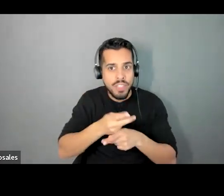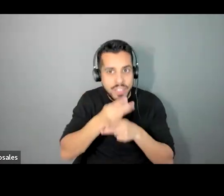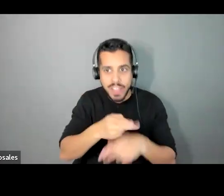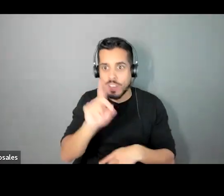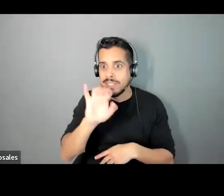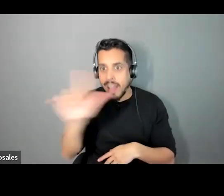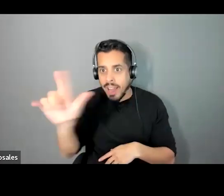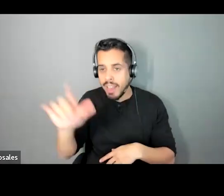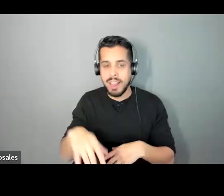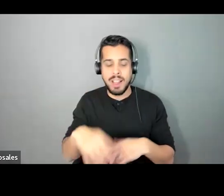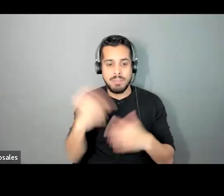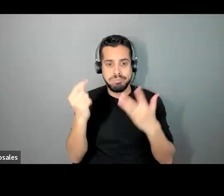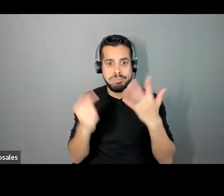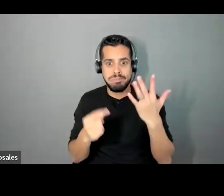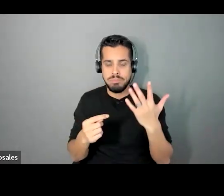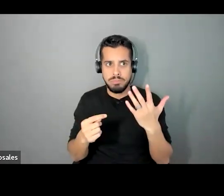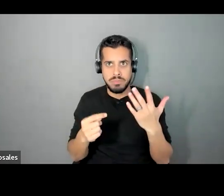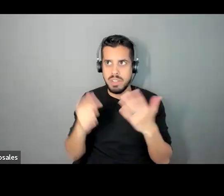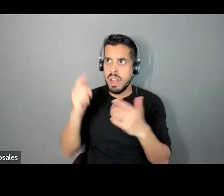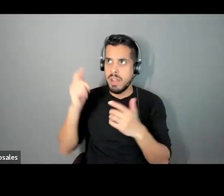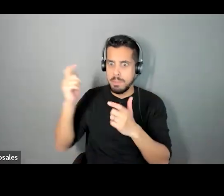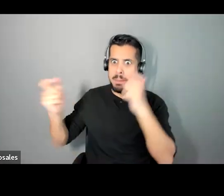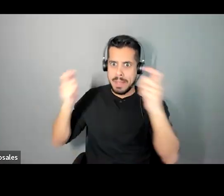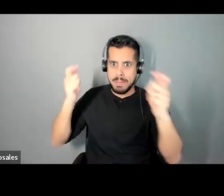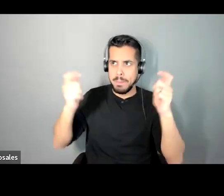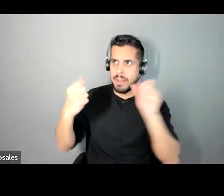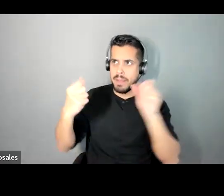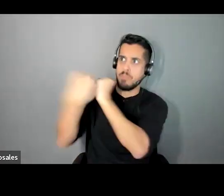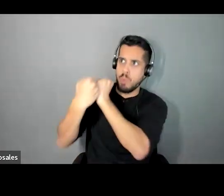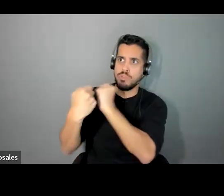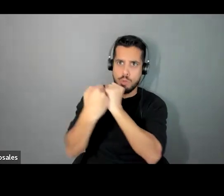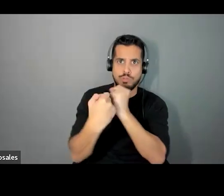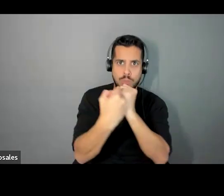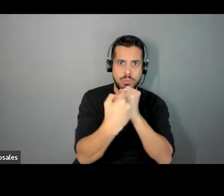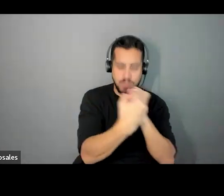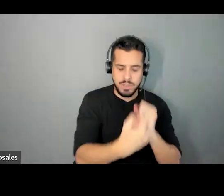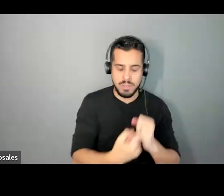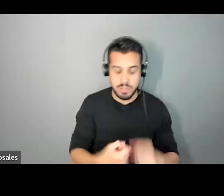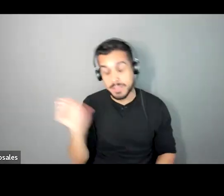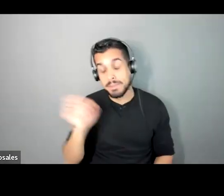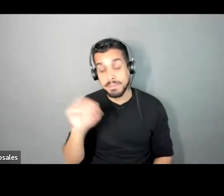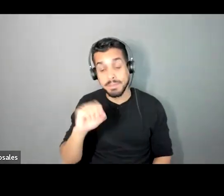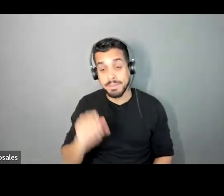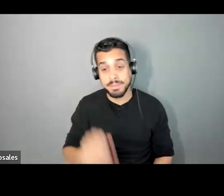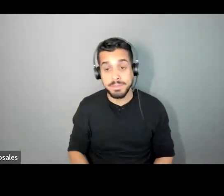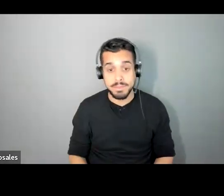how much support we were able to get. But, um... I, uh... yeah, it's-- so it's been, um...